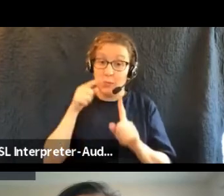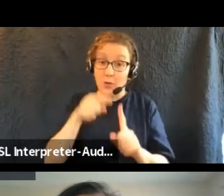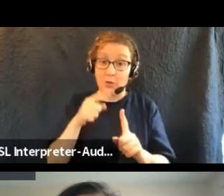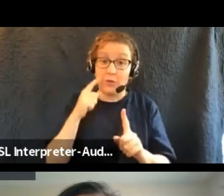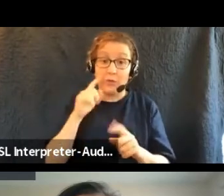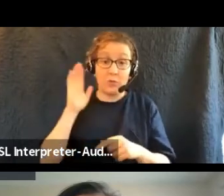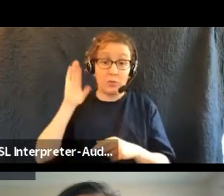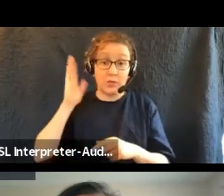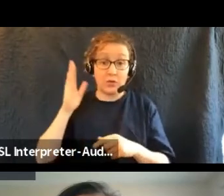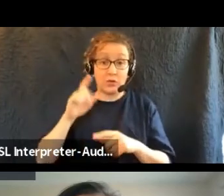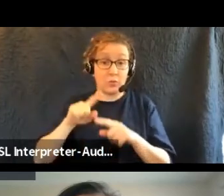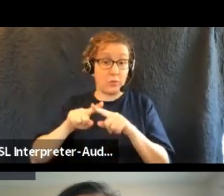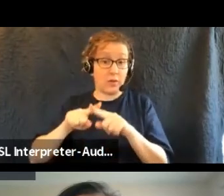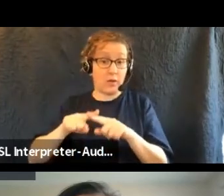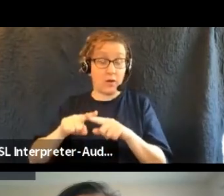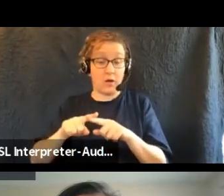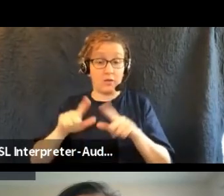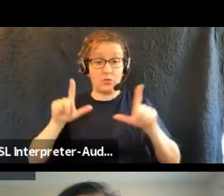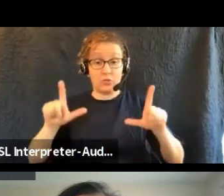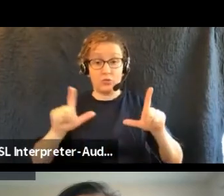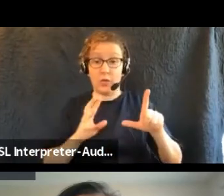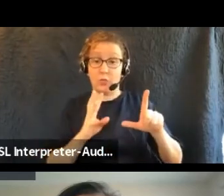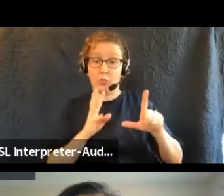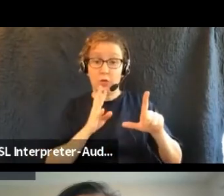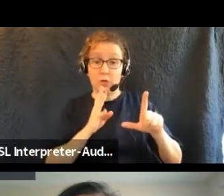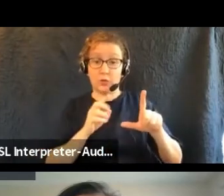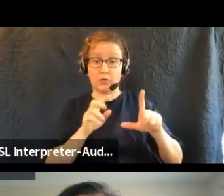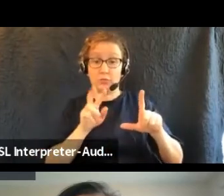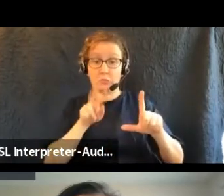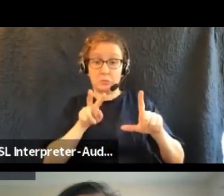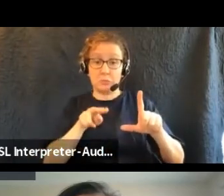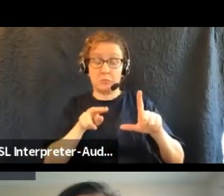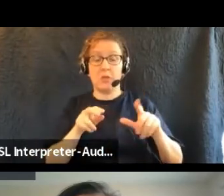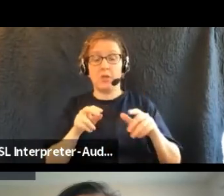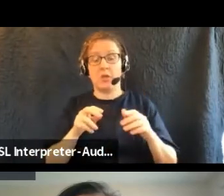that rely on screen reader and keyboard navigation.